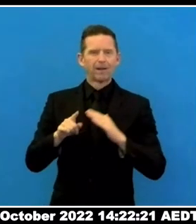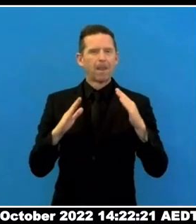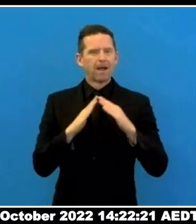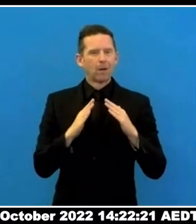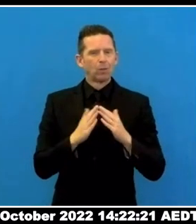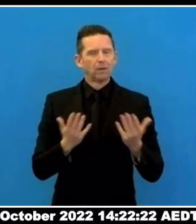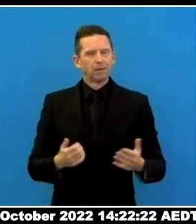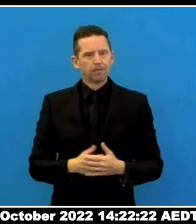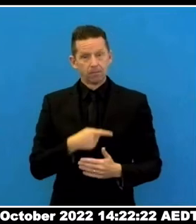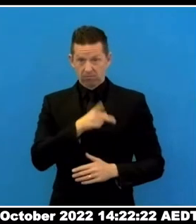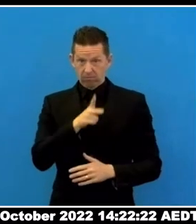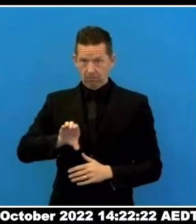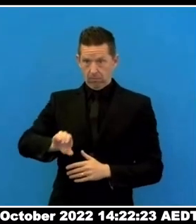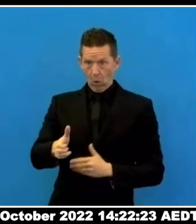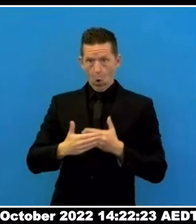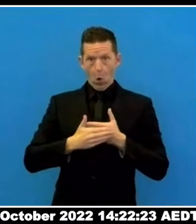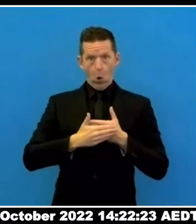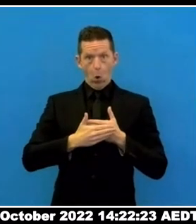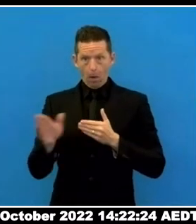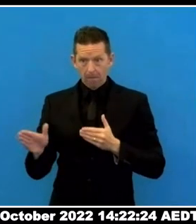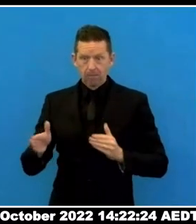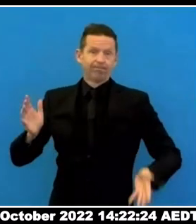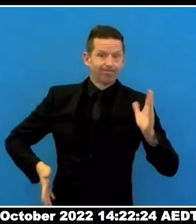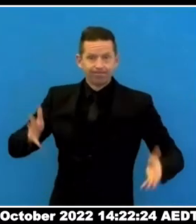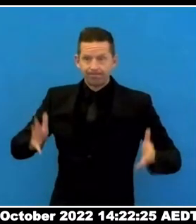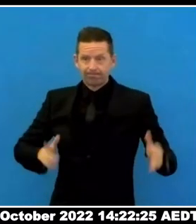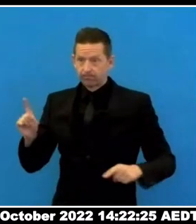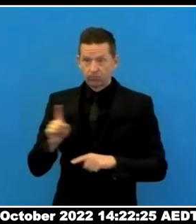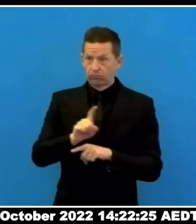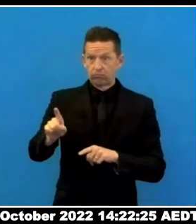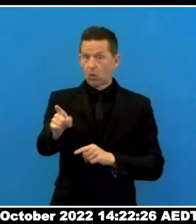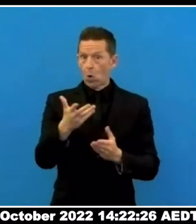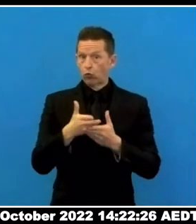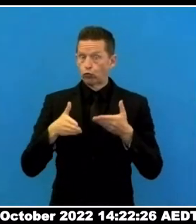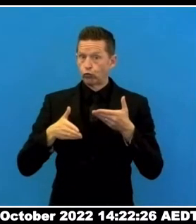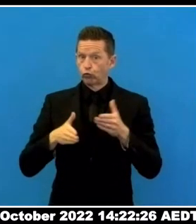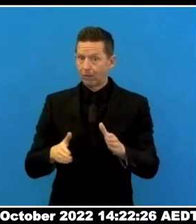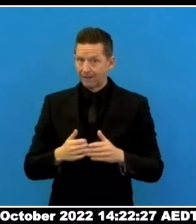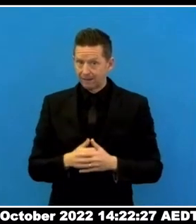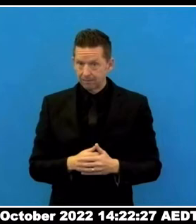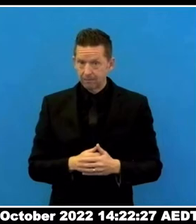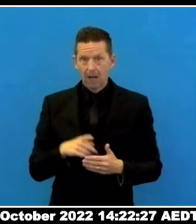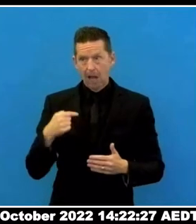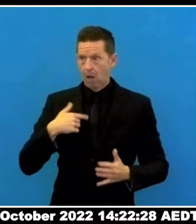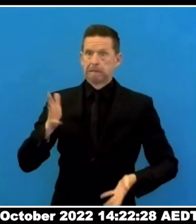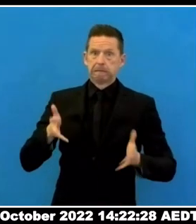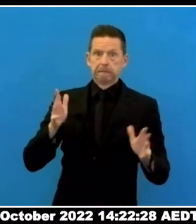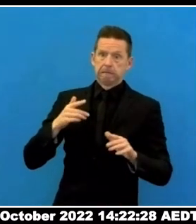She often opens the door and runs out onto the street and we have to go and find her.